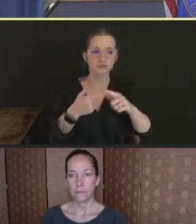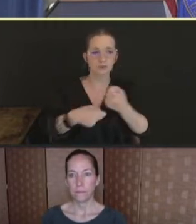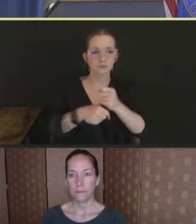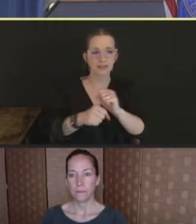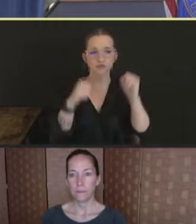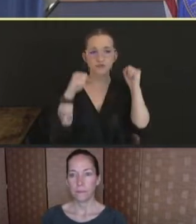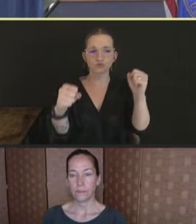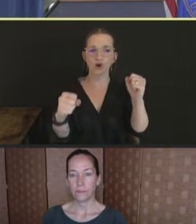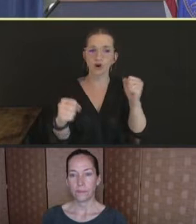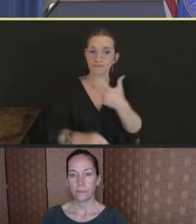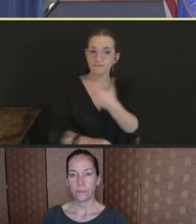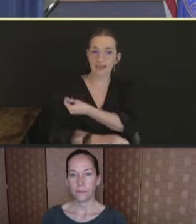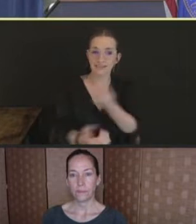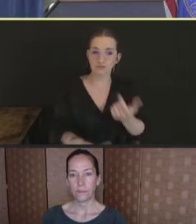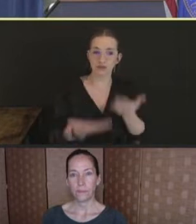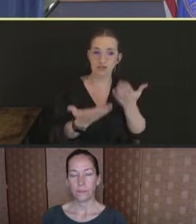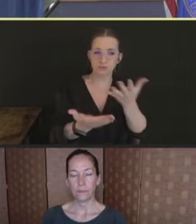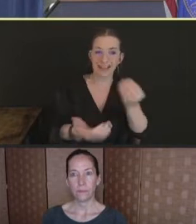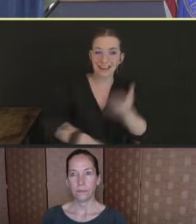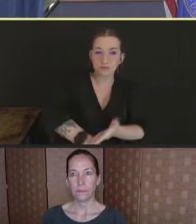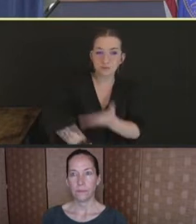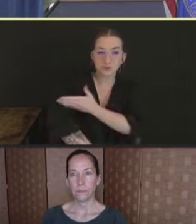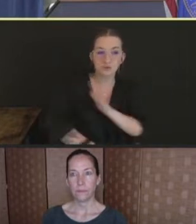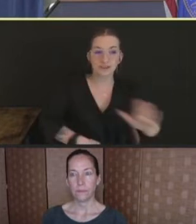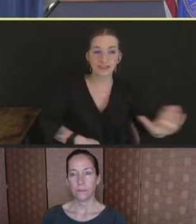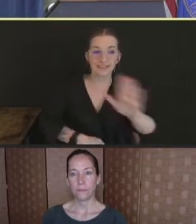confidence in vaccines and vaccination.